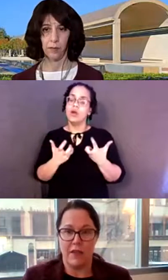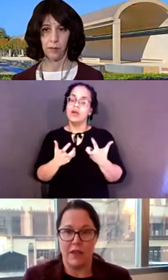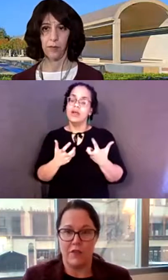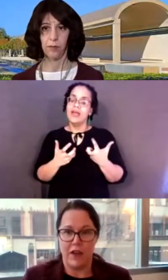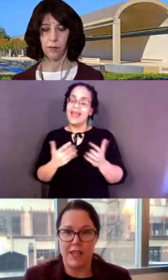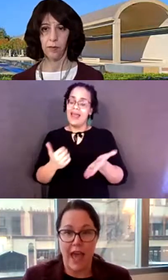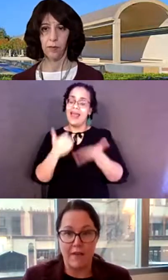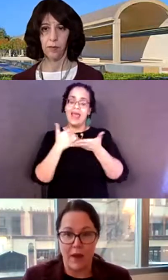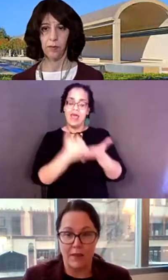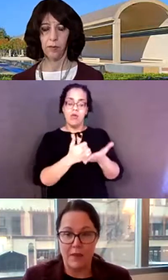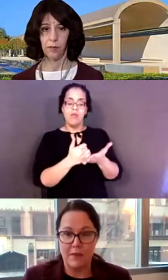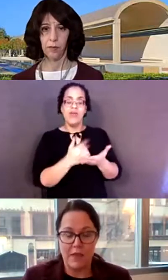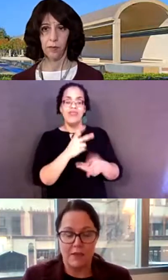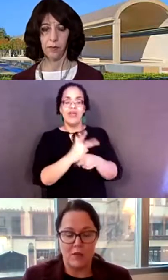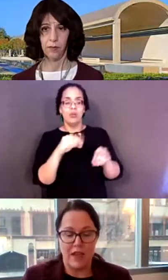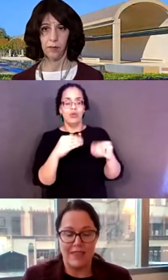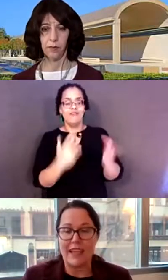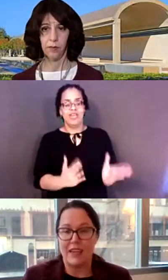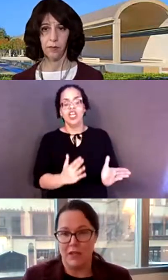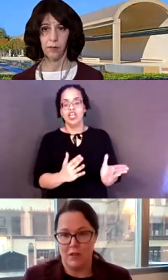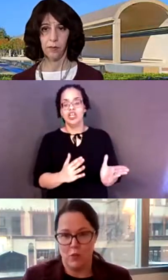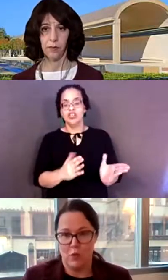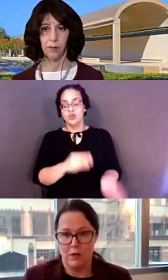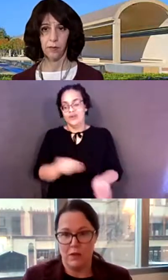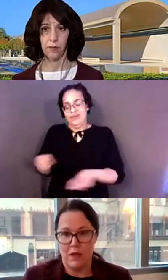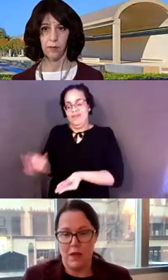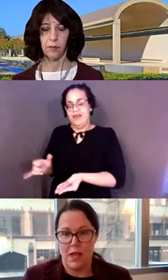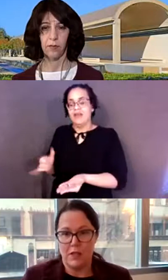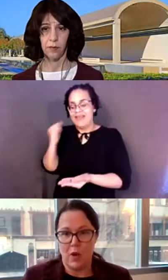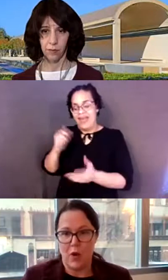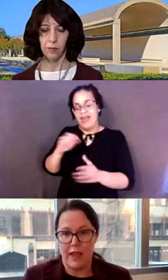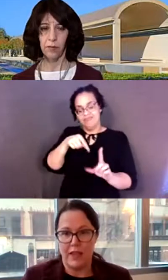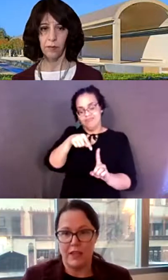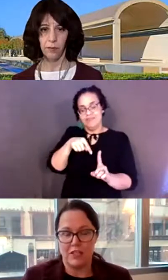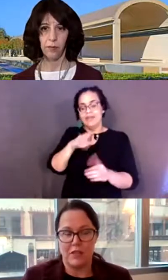and friends have around them, so that